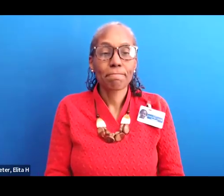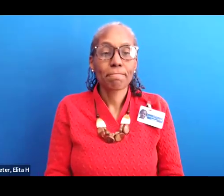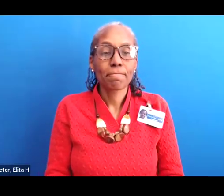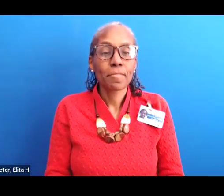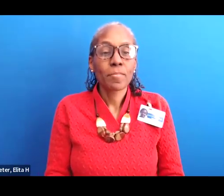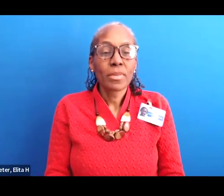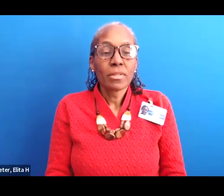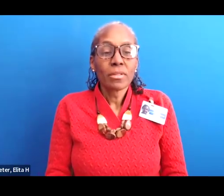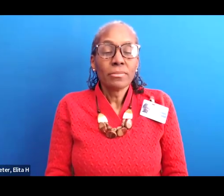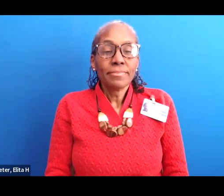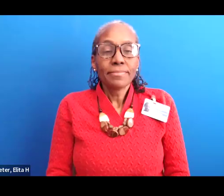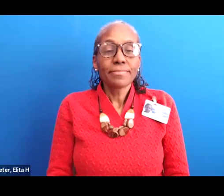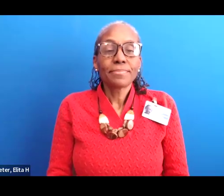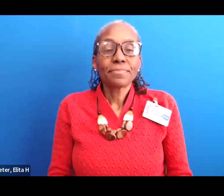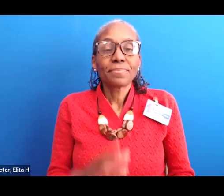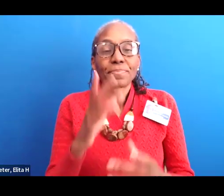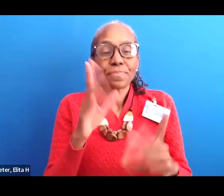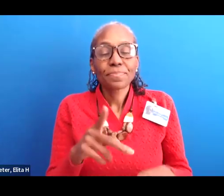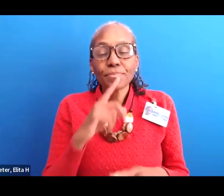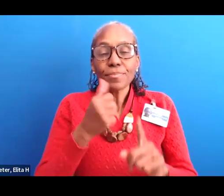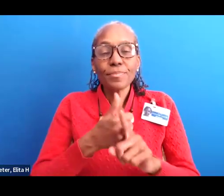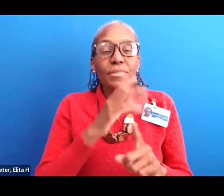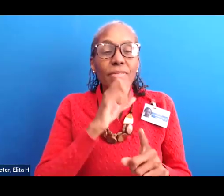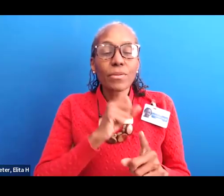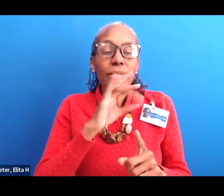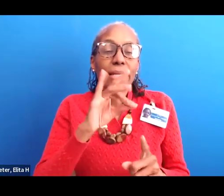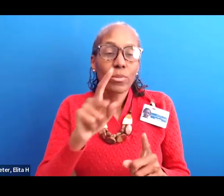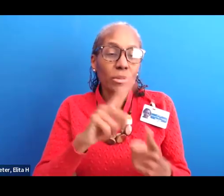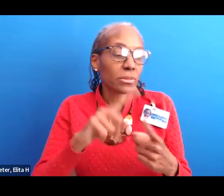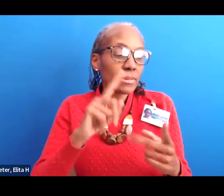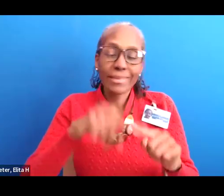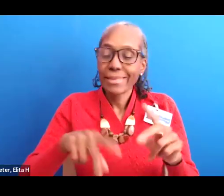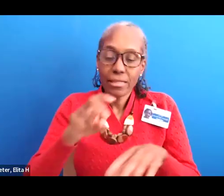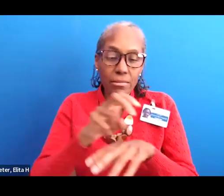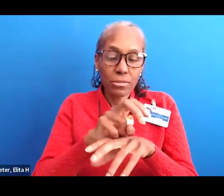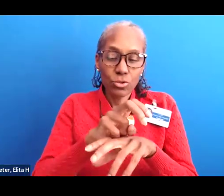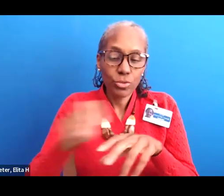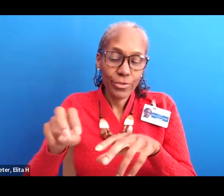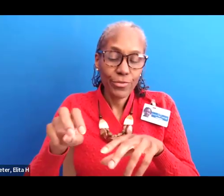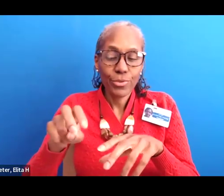Here's a person who has 81 years old, can no longer transfer to the commode for bowel and bladder.